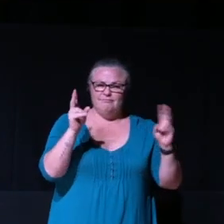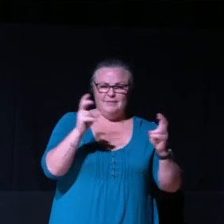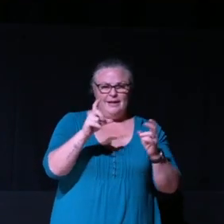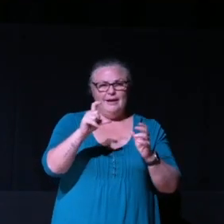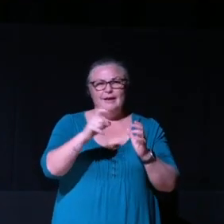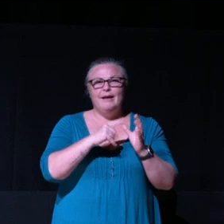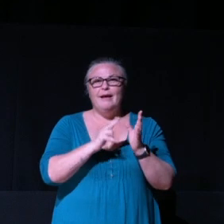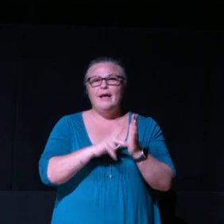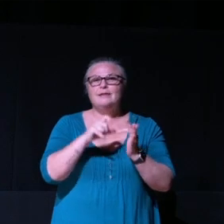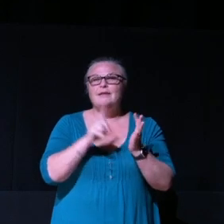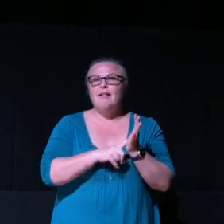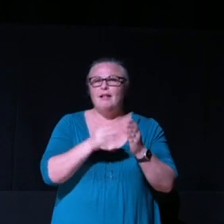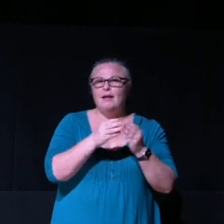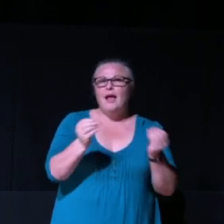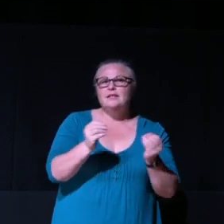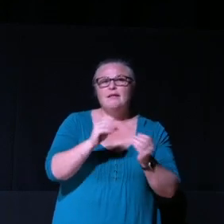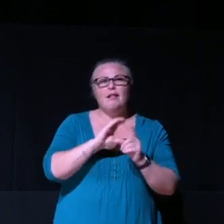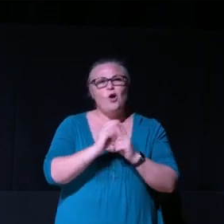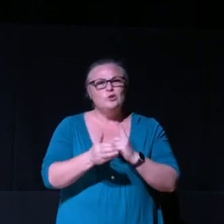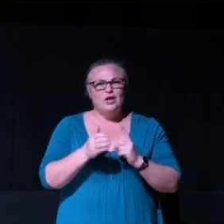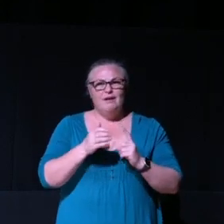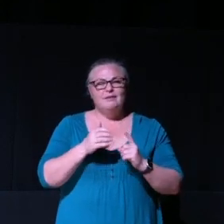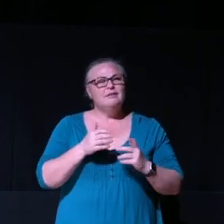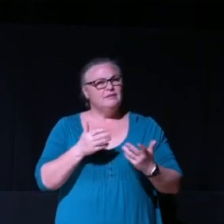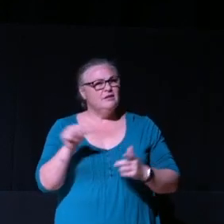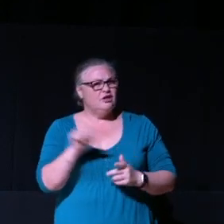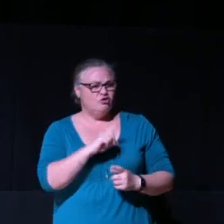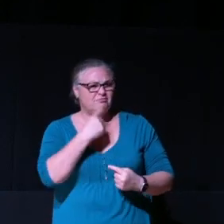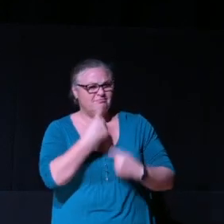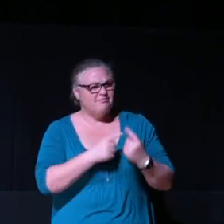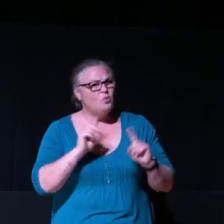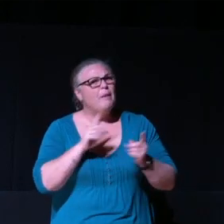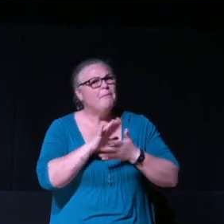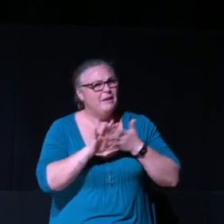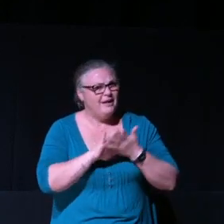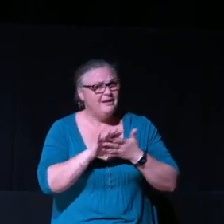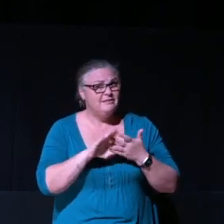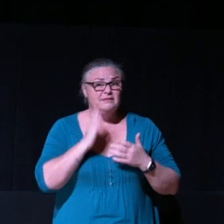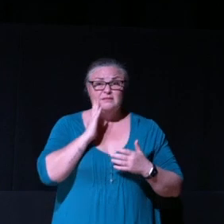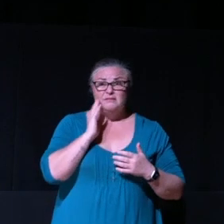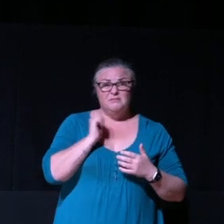meanings to different people and depends on which side of the political spectrum you lie, you might have a different idea.